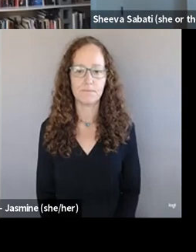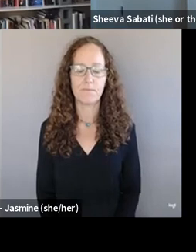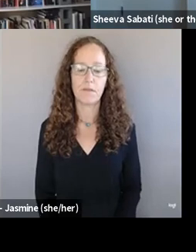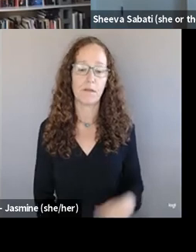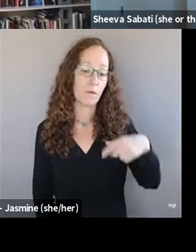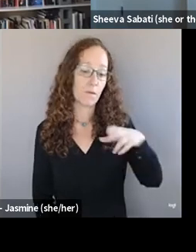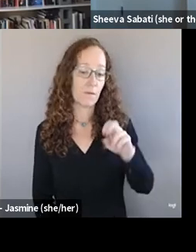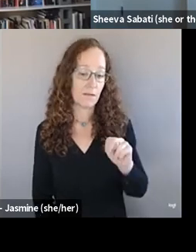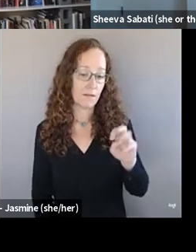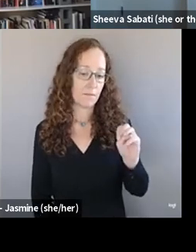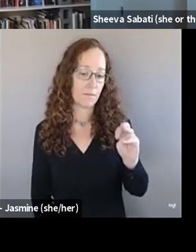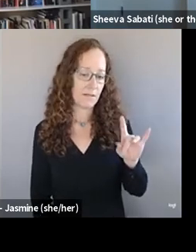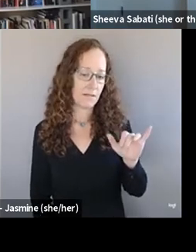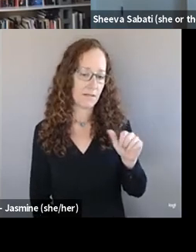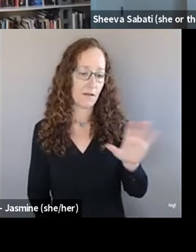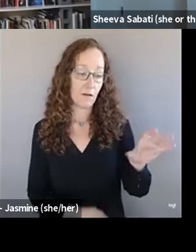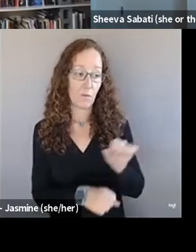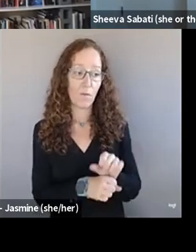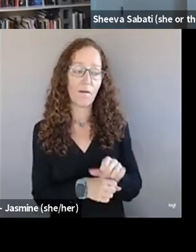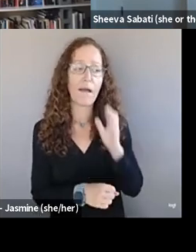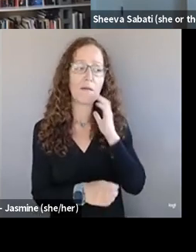because of our proximity to the University of Pittsburgh, and